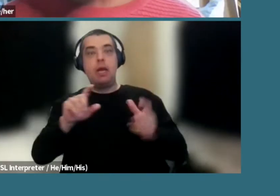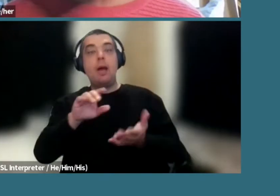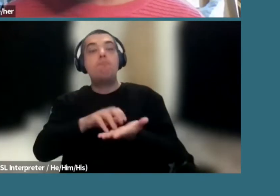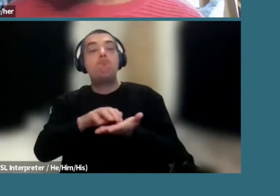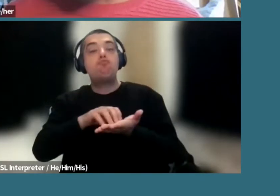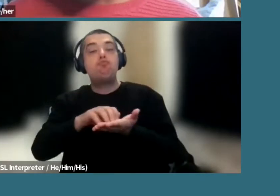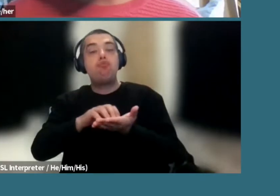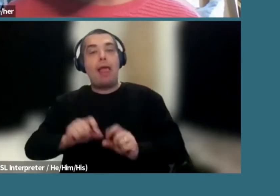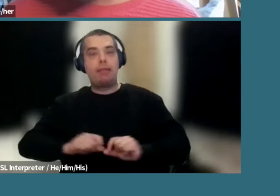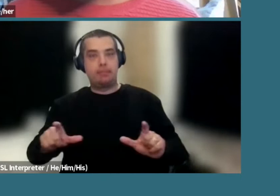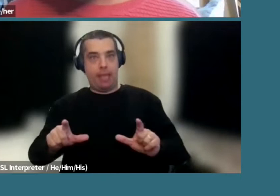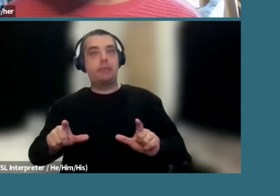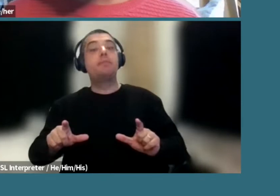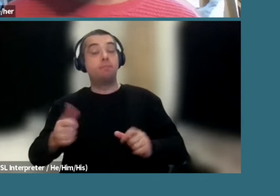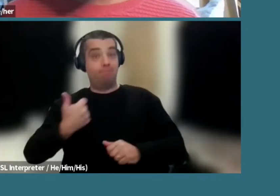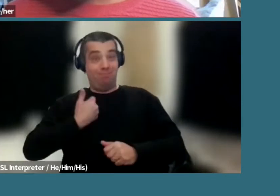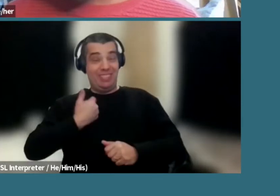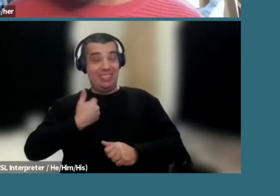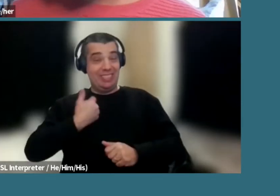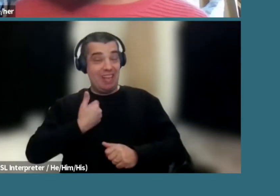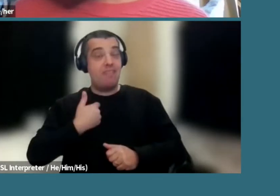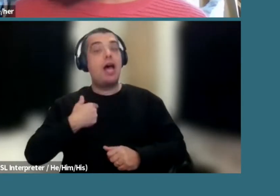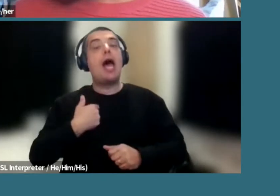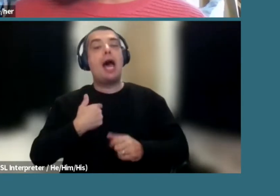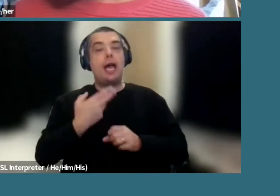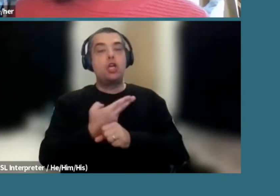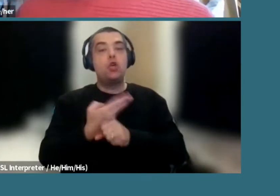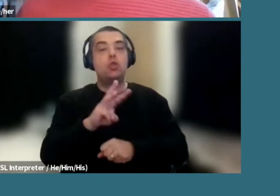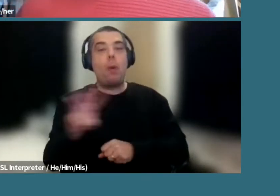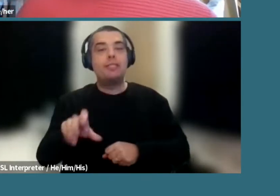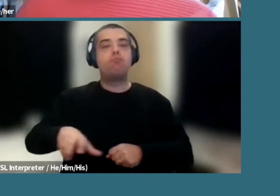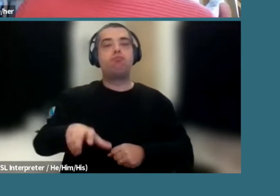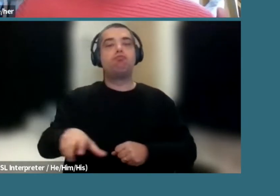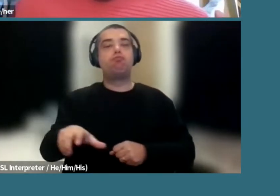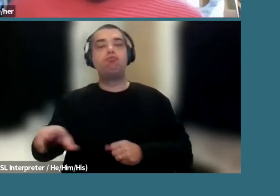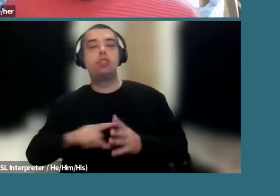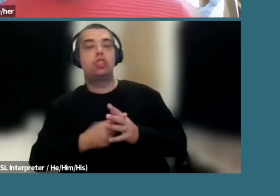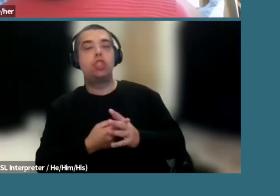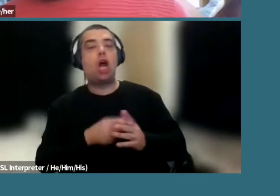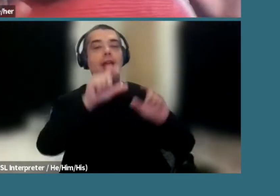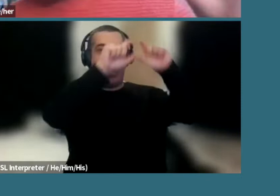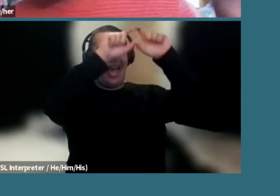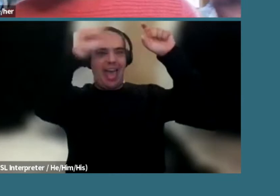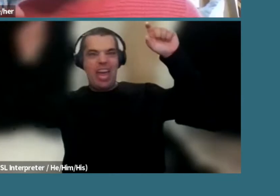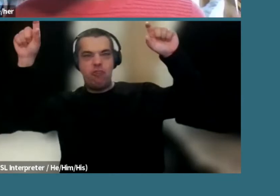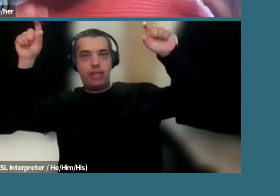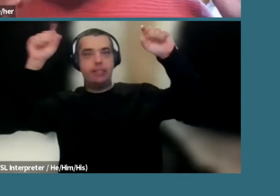And for me, when I am navigating a website, I might start at the address bar, get down to the different headings,